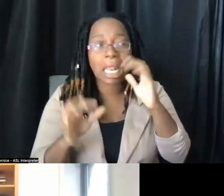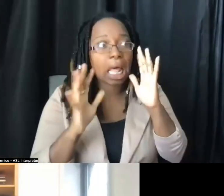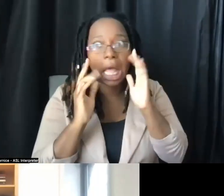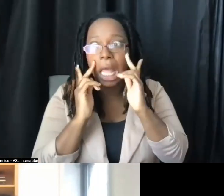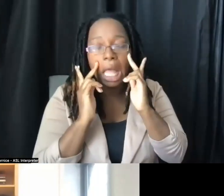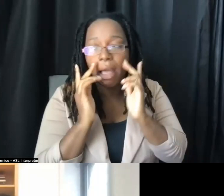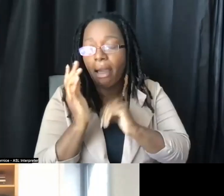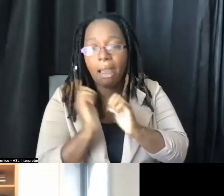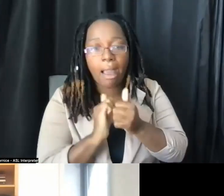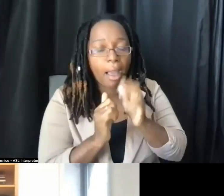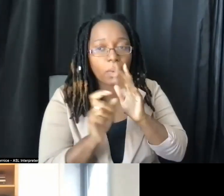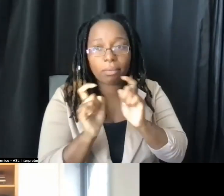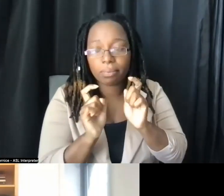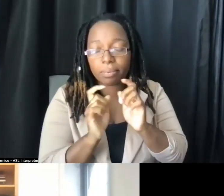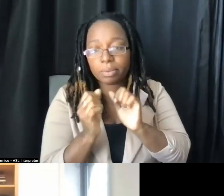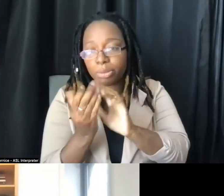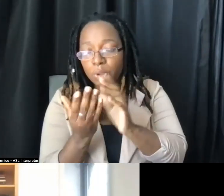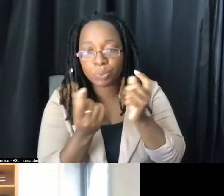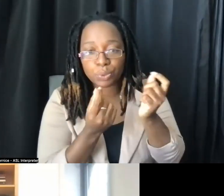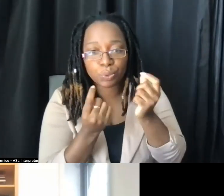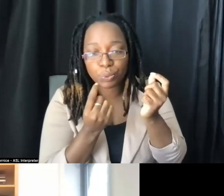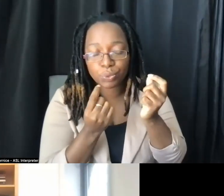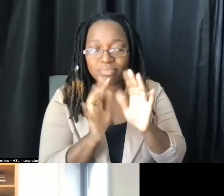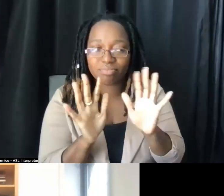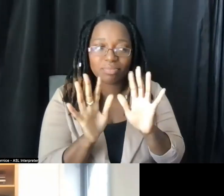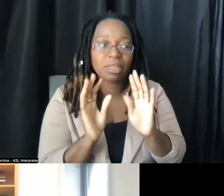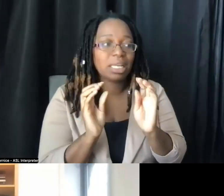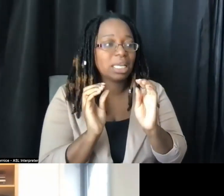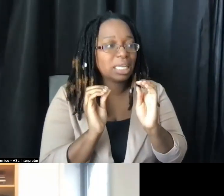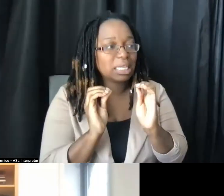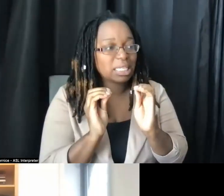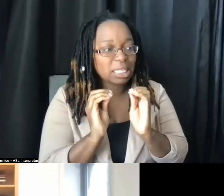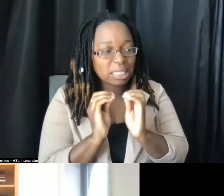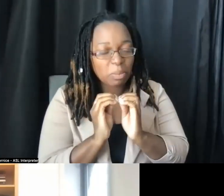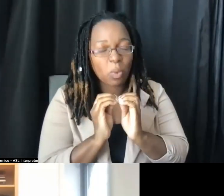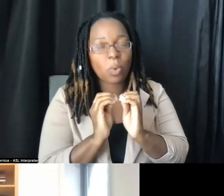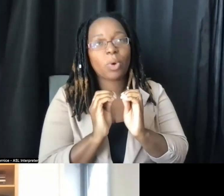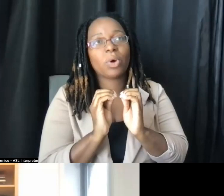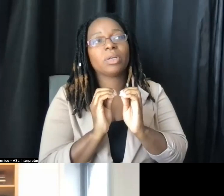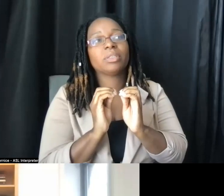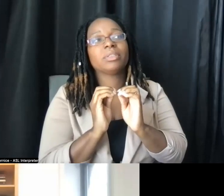low stress not like – oh my God! How will I handle this approach? It actually is just